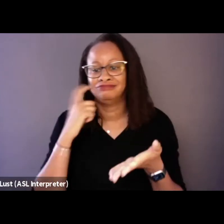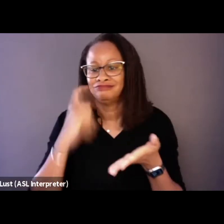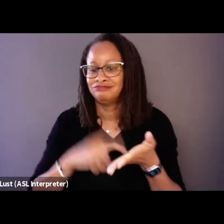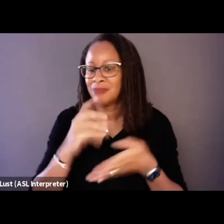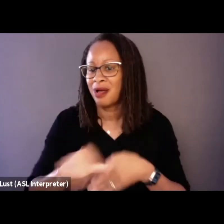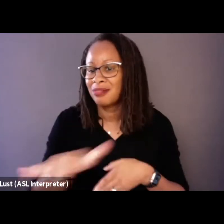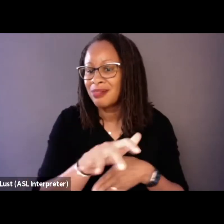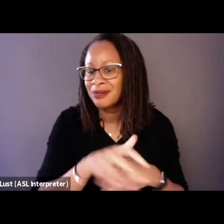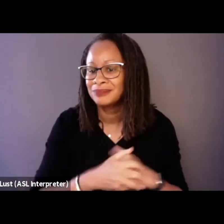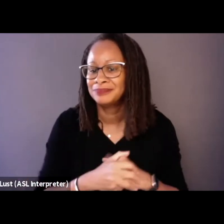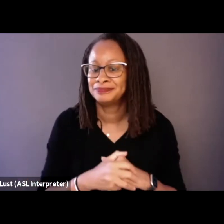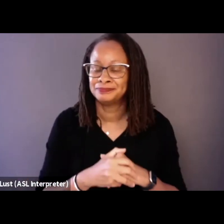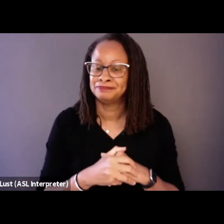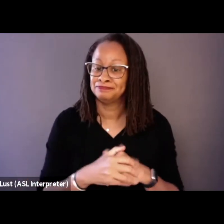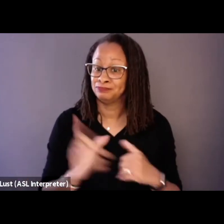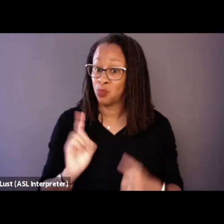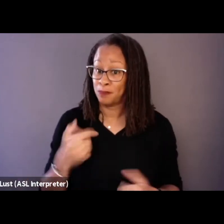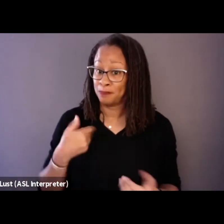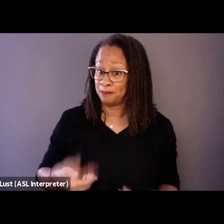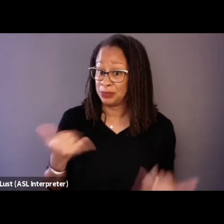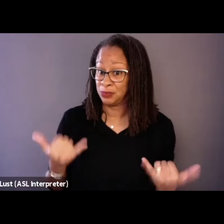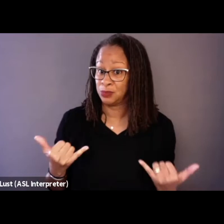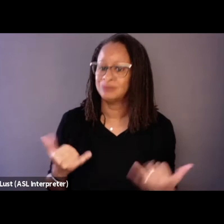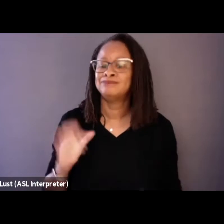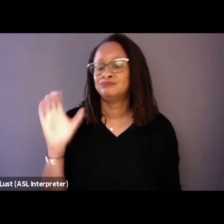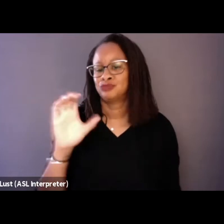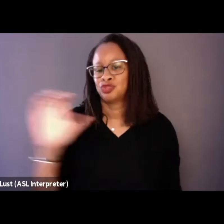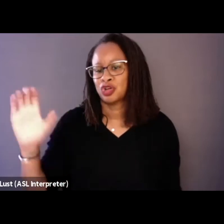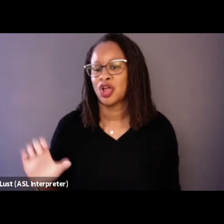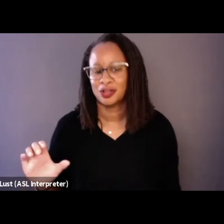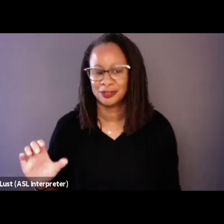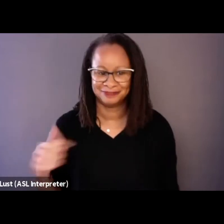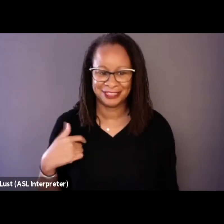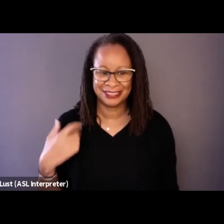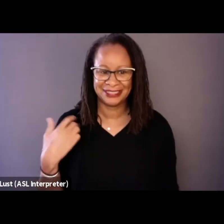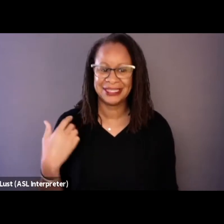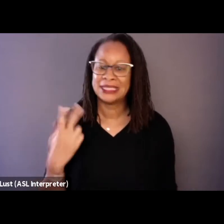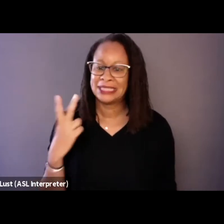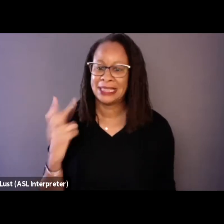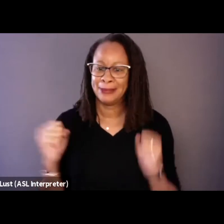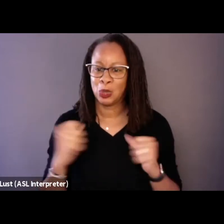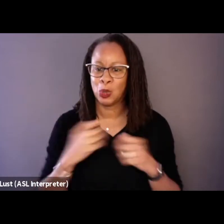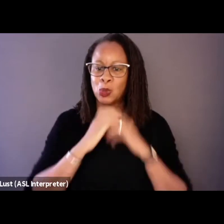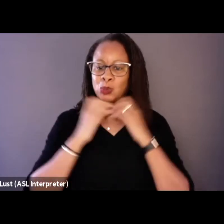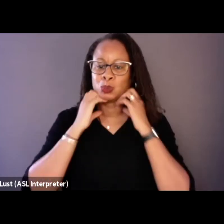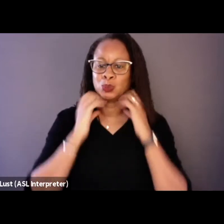I'm coming to you today from Chicago, as you can tell, it's a little bit chilly here today.